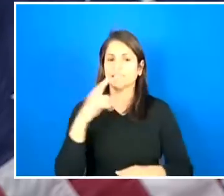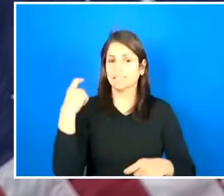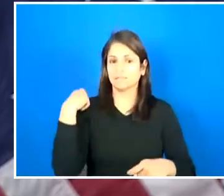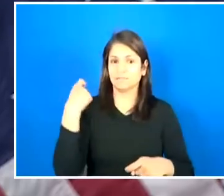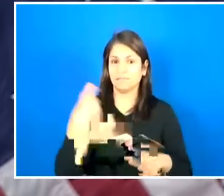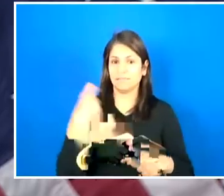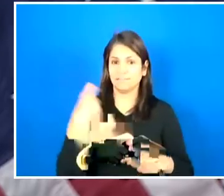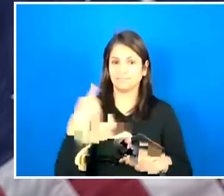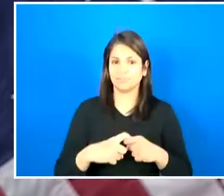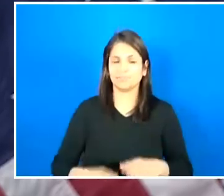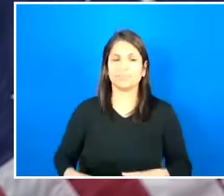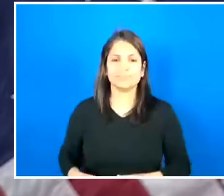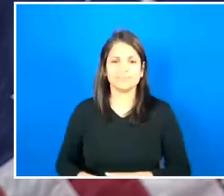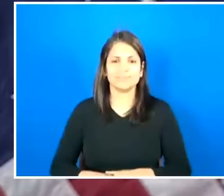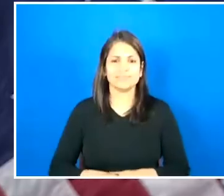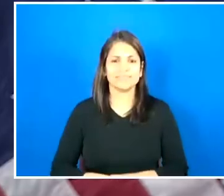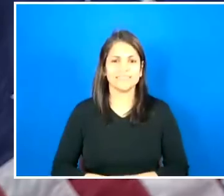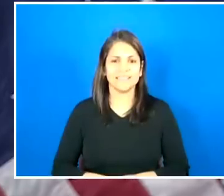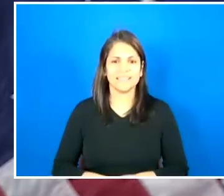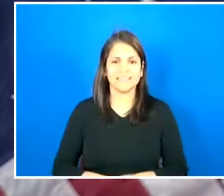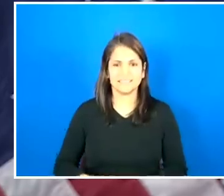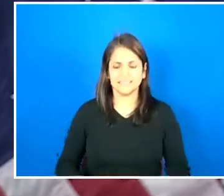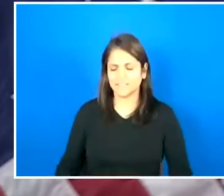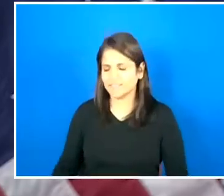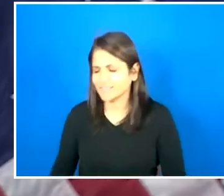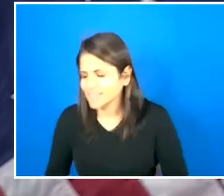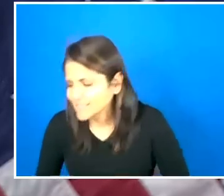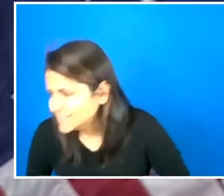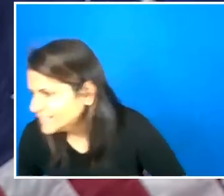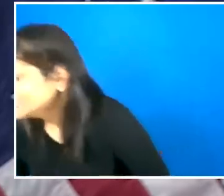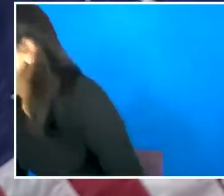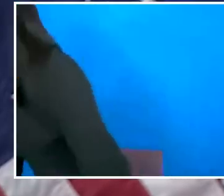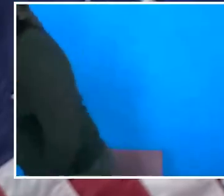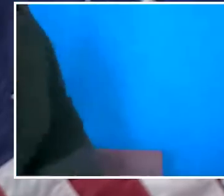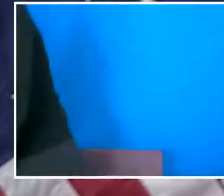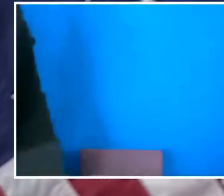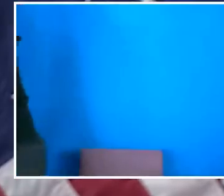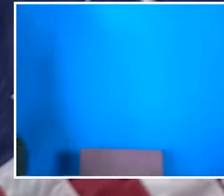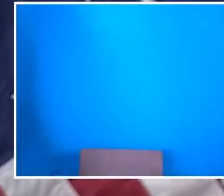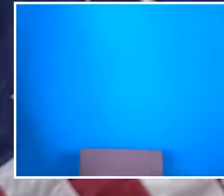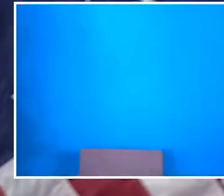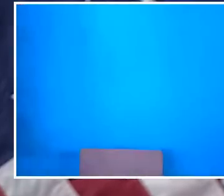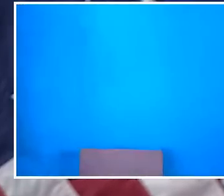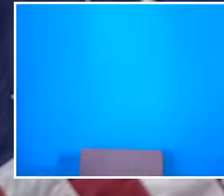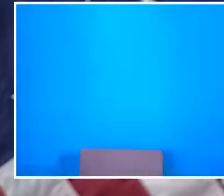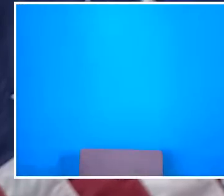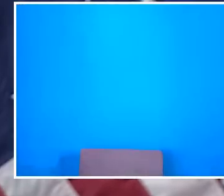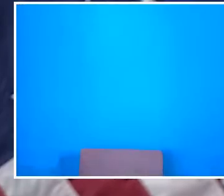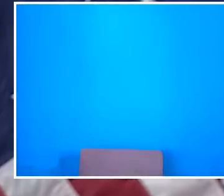SO THANK YOU. A F EWWODSR IN SPANISH. [ SPEAKING